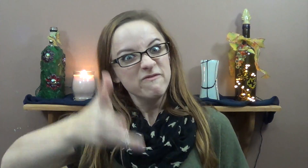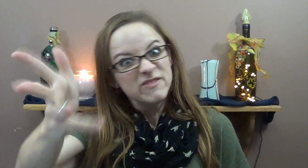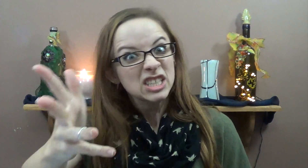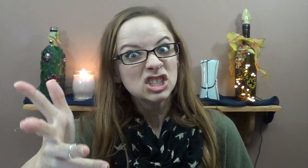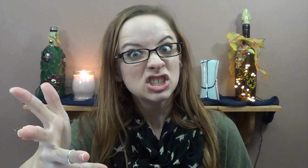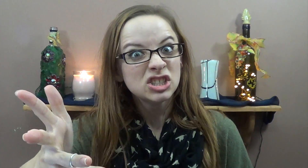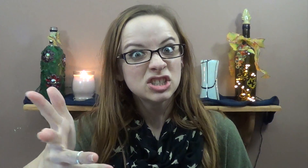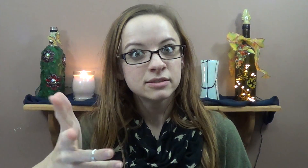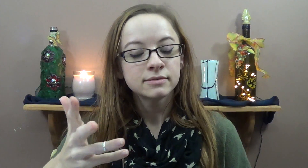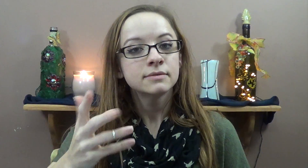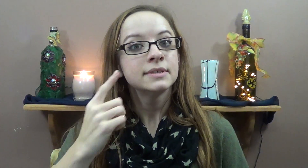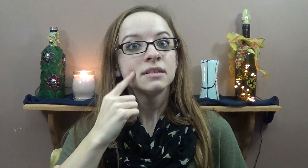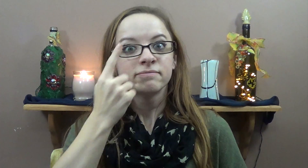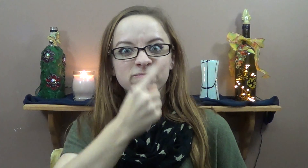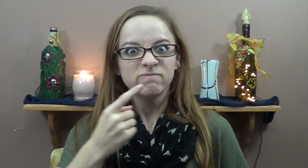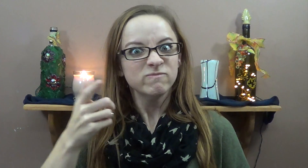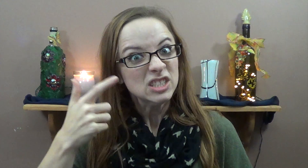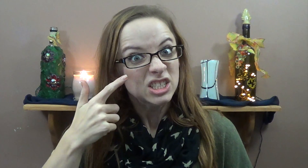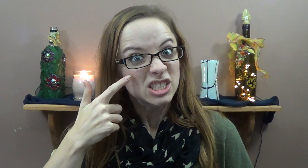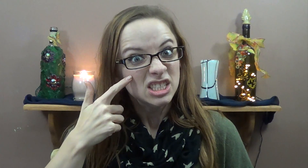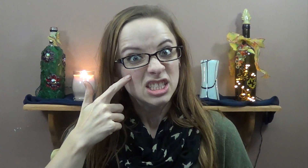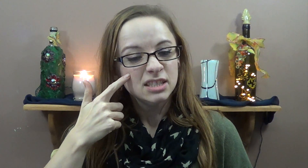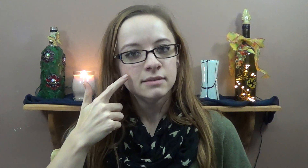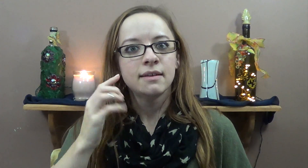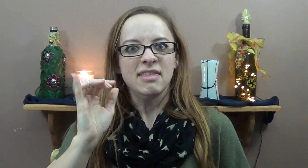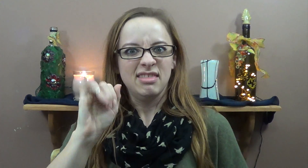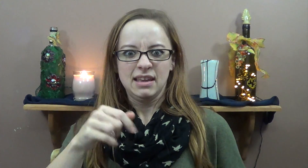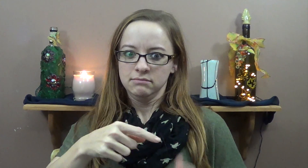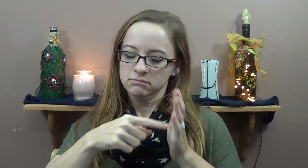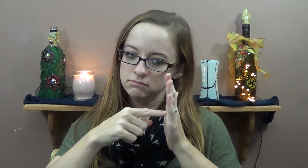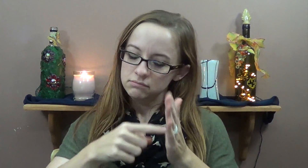soft expression. If I'm really mad at them, I'll do that. You can see